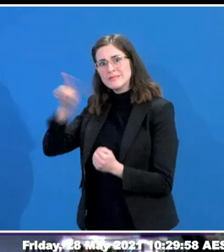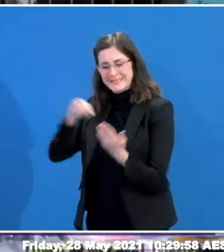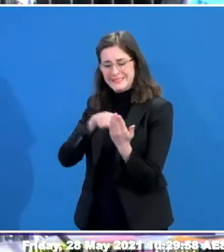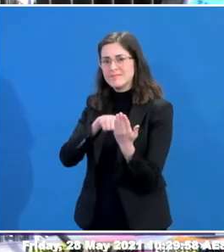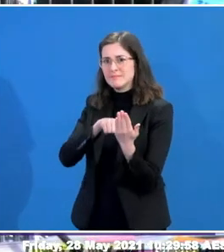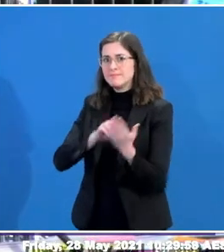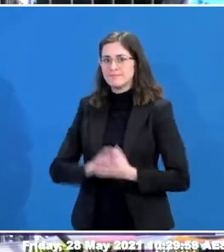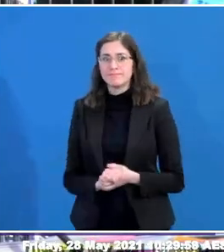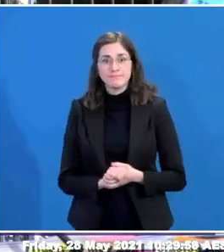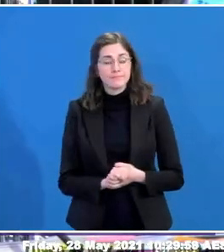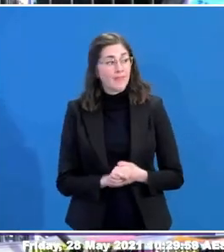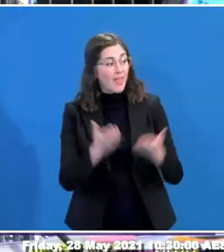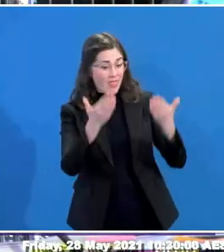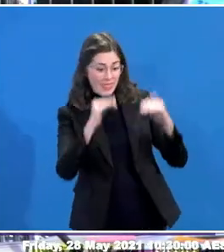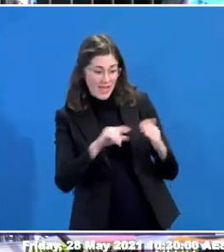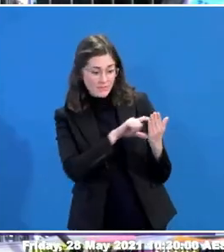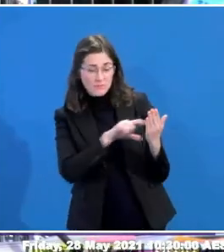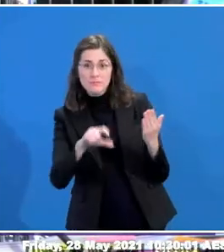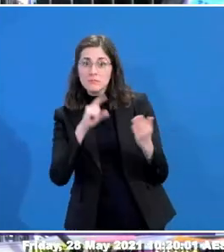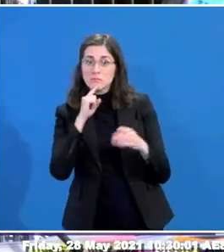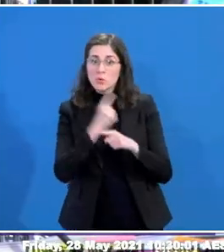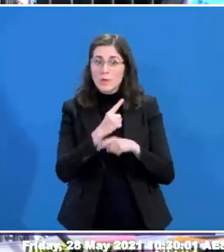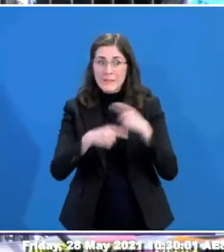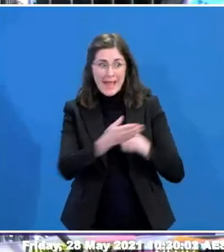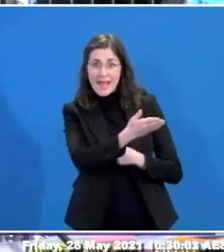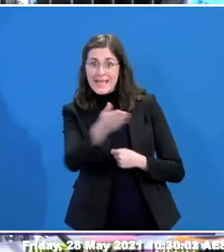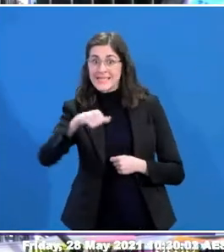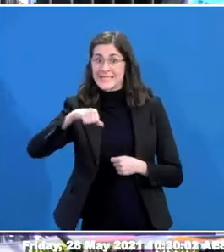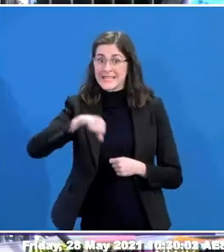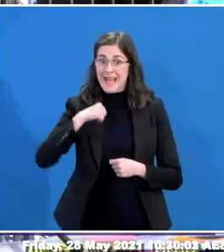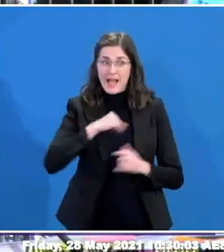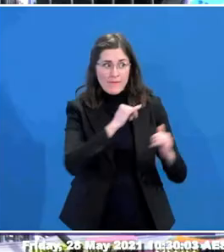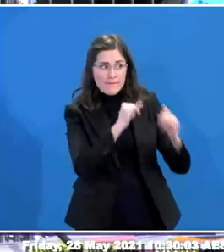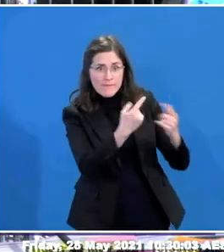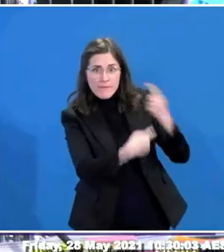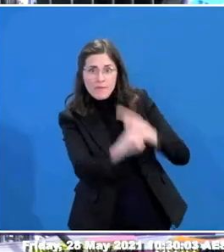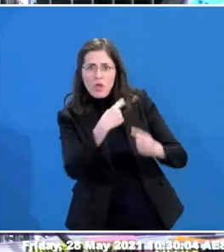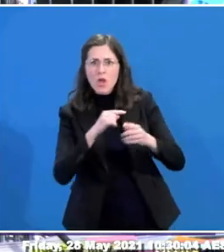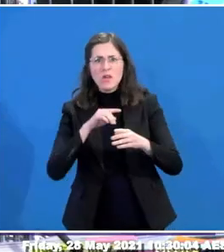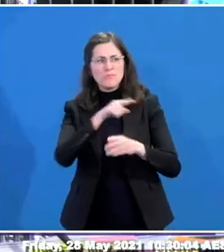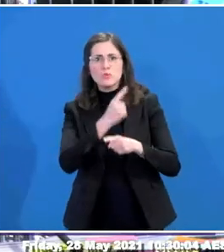Then she records what the staff have to say in relation to behavioural support plans on the next page.